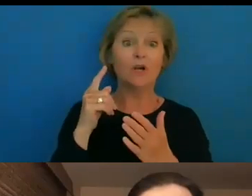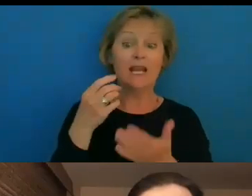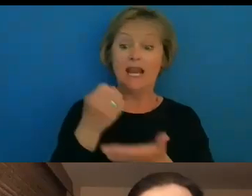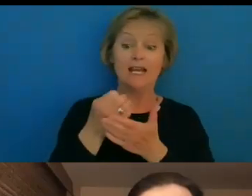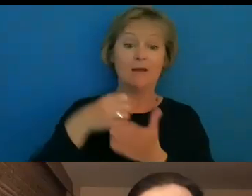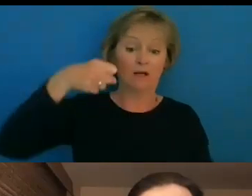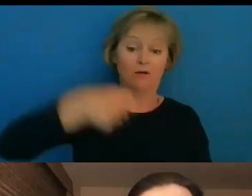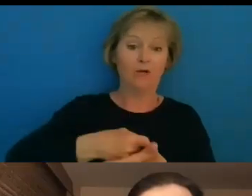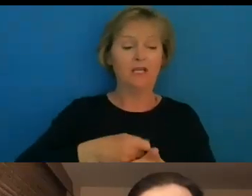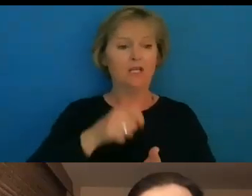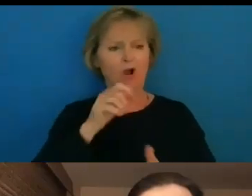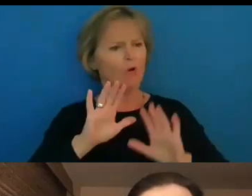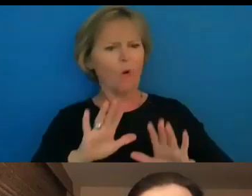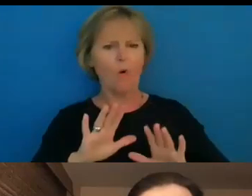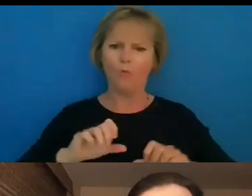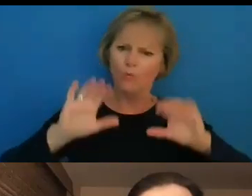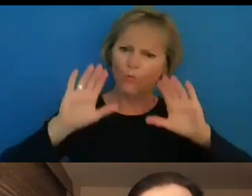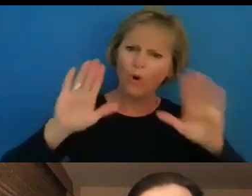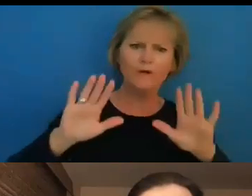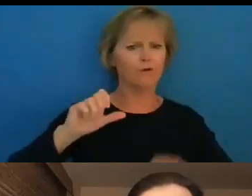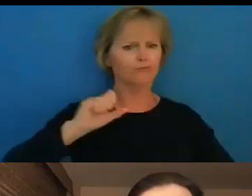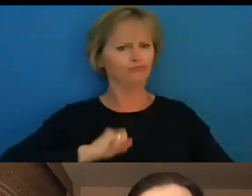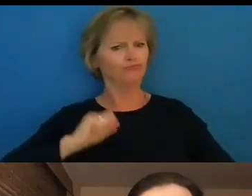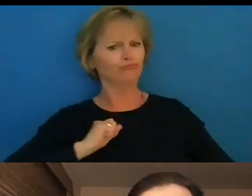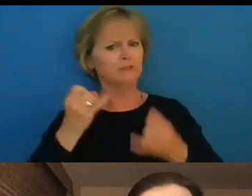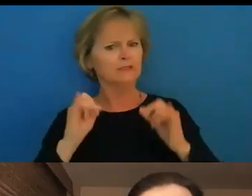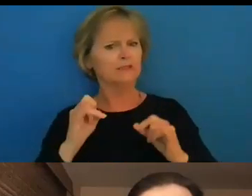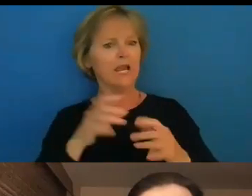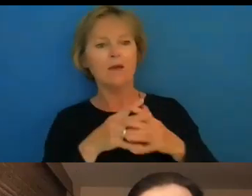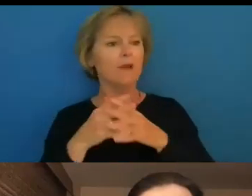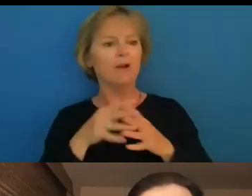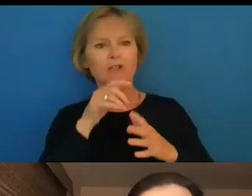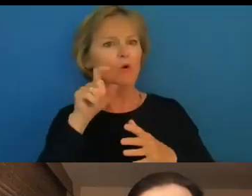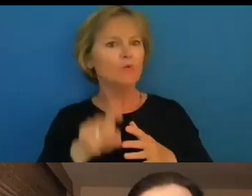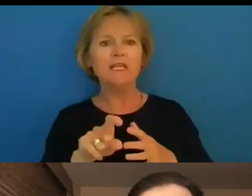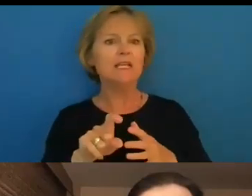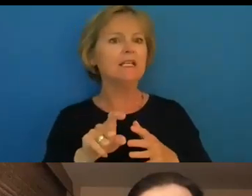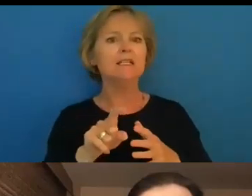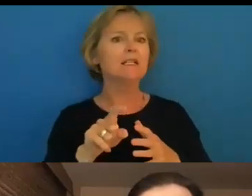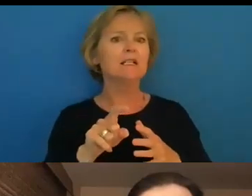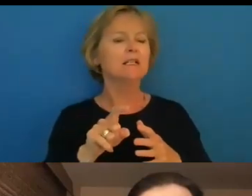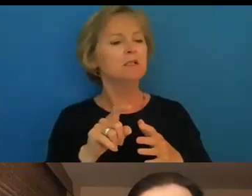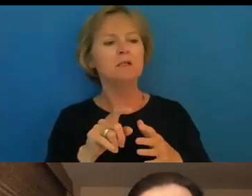about rugged individualism, Americans don't need a social net, you know, pull yourself up by your